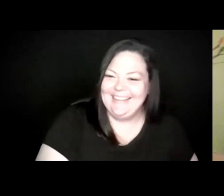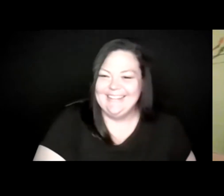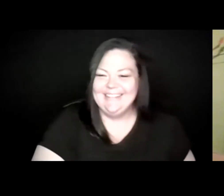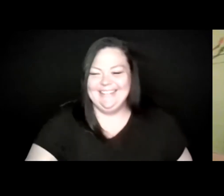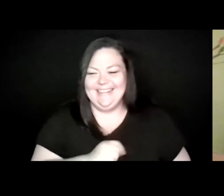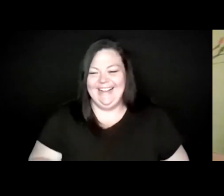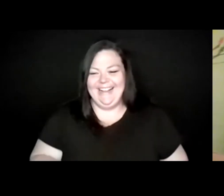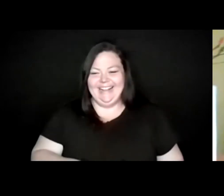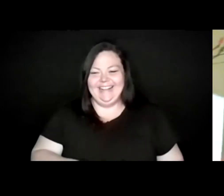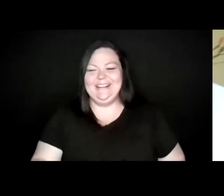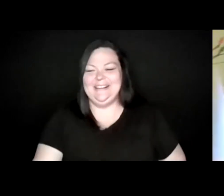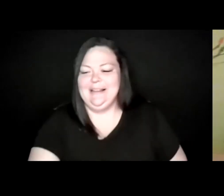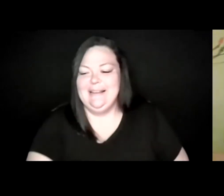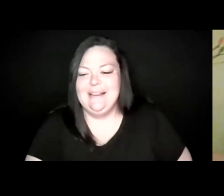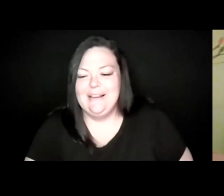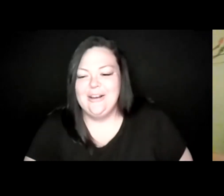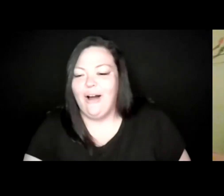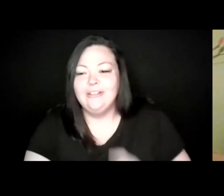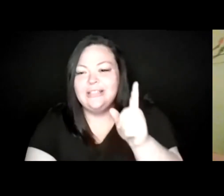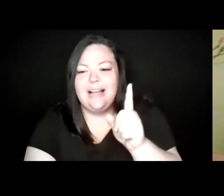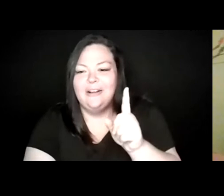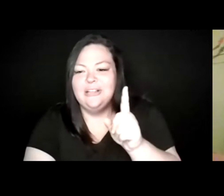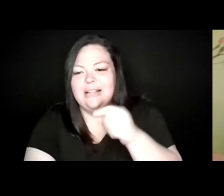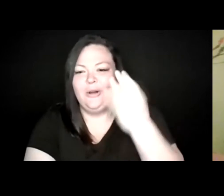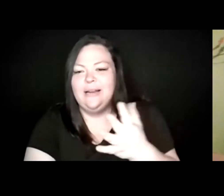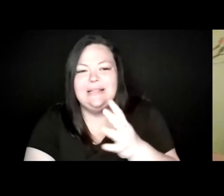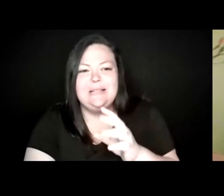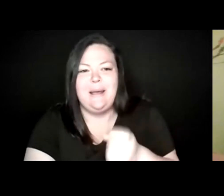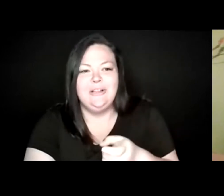want to you know get... --Well I'll just I'll just let them know that it's in Spanish, and